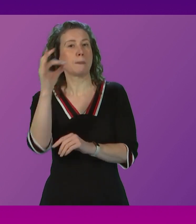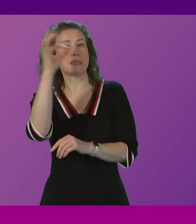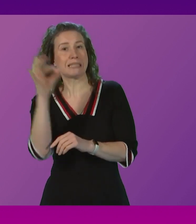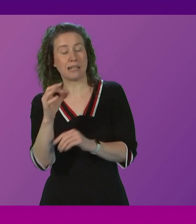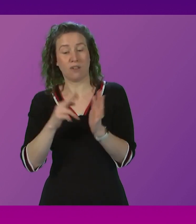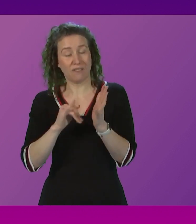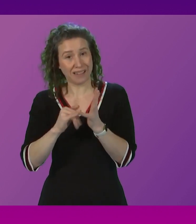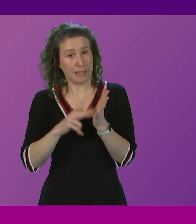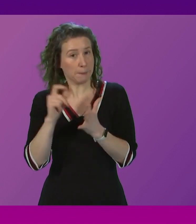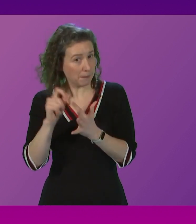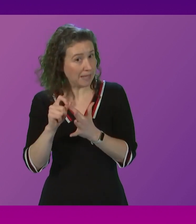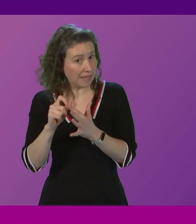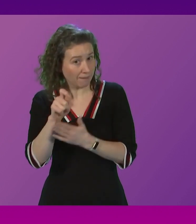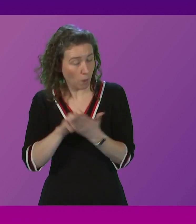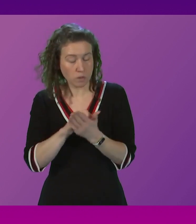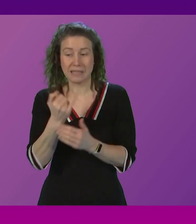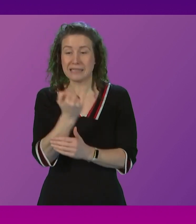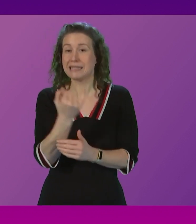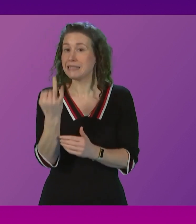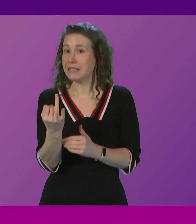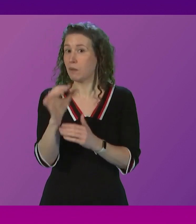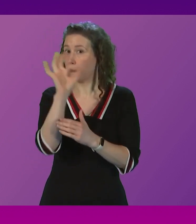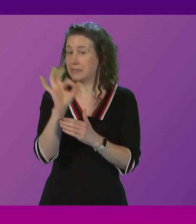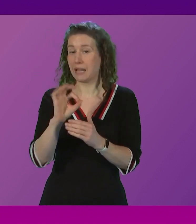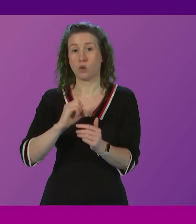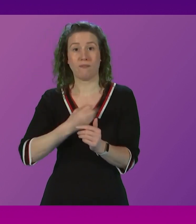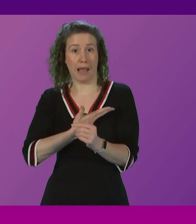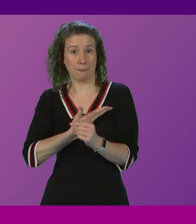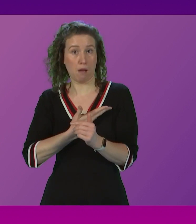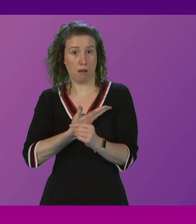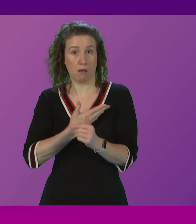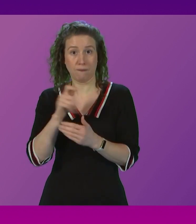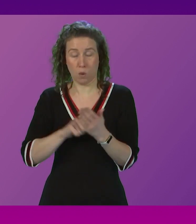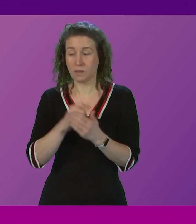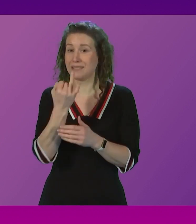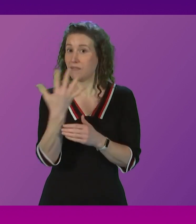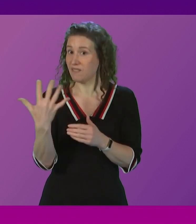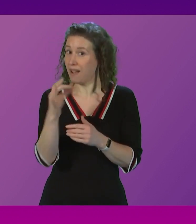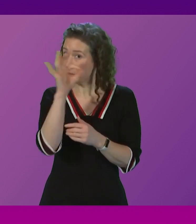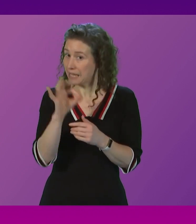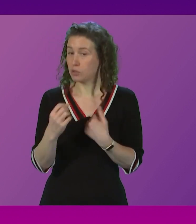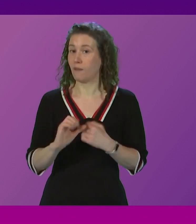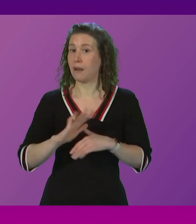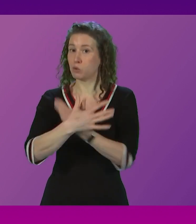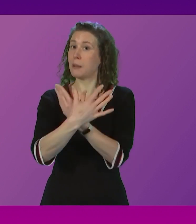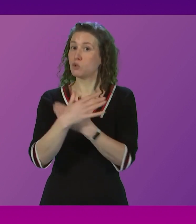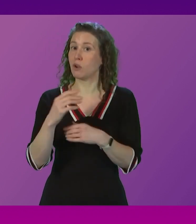SNP voters, 67 per cent of Labour voters and 75 per cent of Liberal Democrat voters. Despite that,